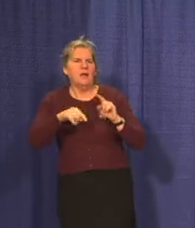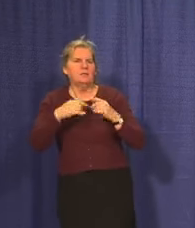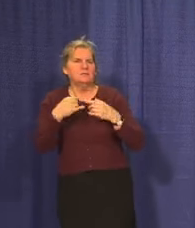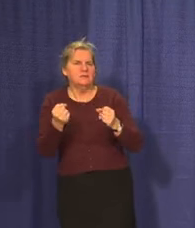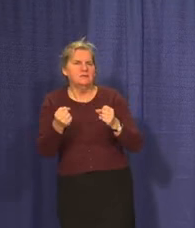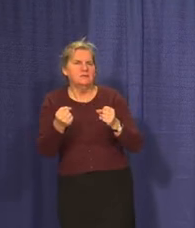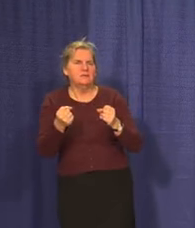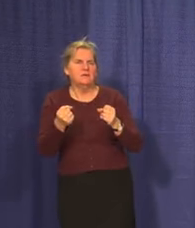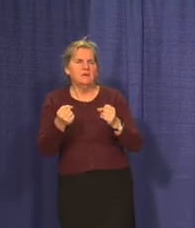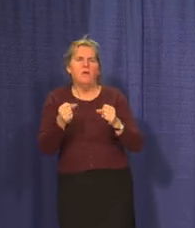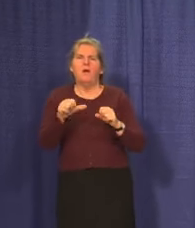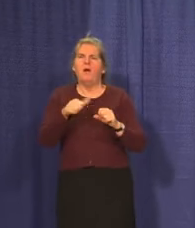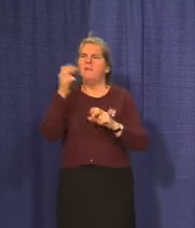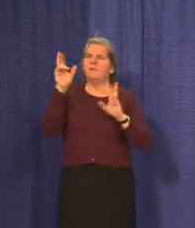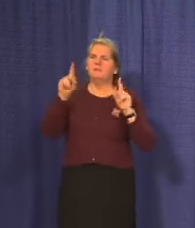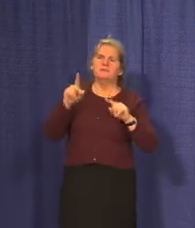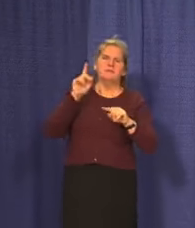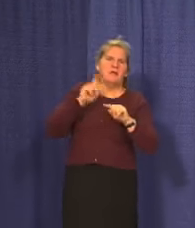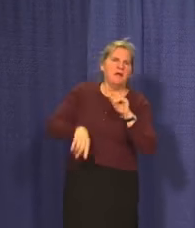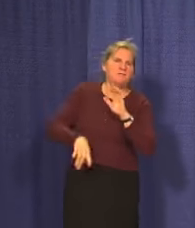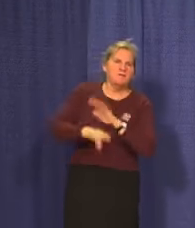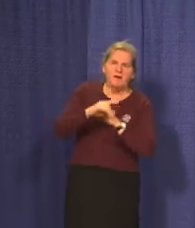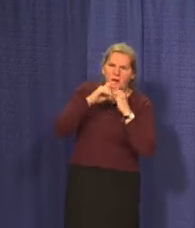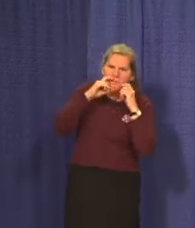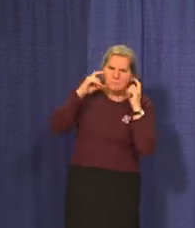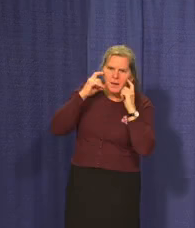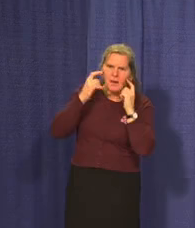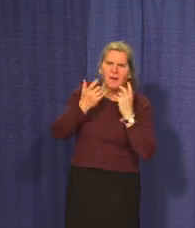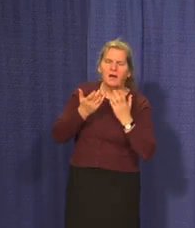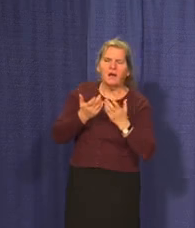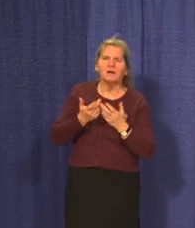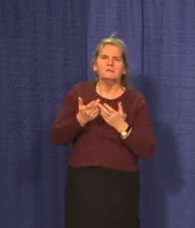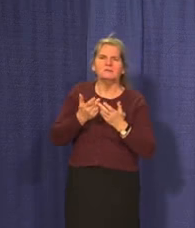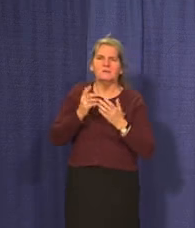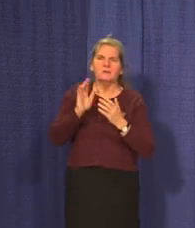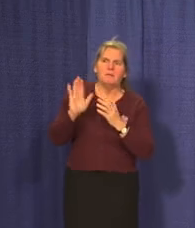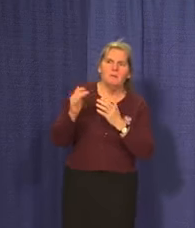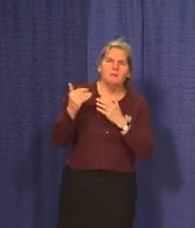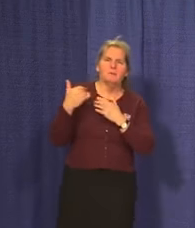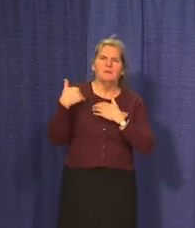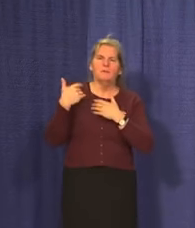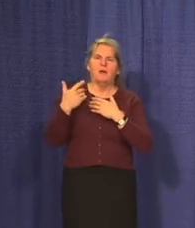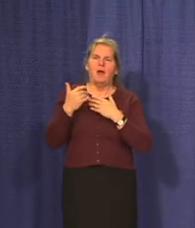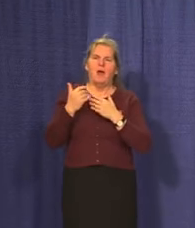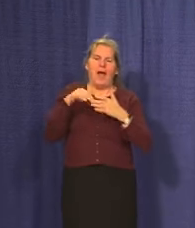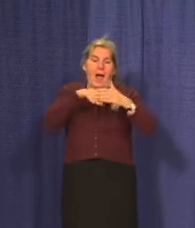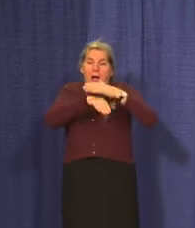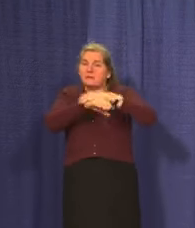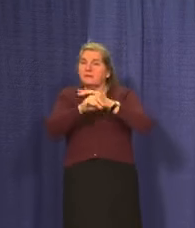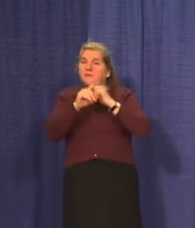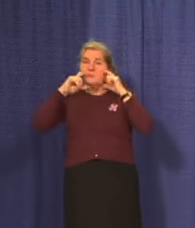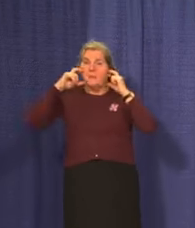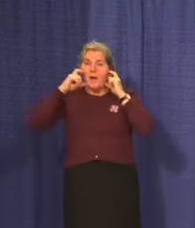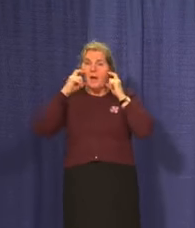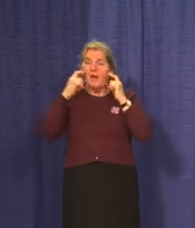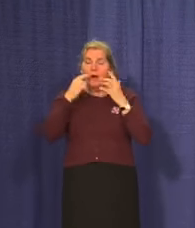TROUBLE FINDING A MASK? WHAT ARE THE OBLIGATIONS CARRIED OUT TO ENABLE ACCESS TO A MASK. AND ON WHOSE SHOULDERS